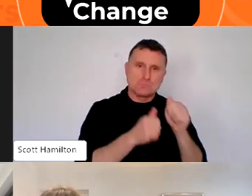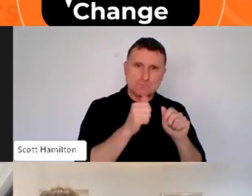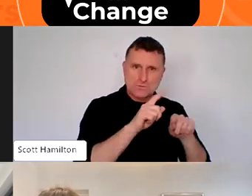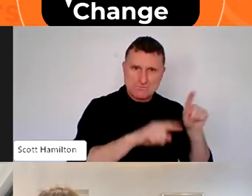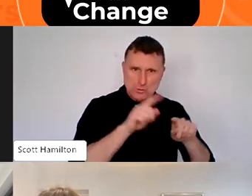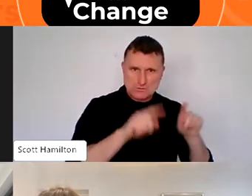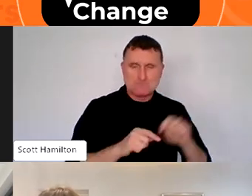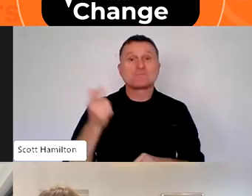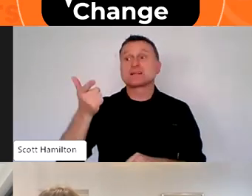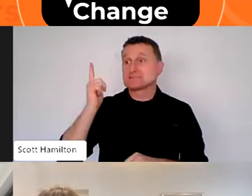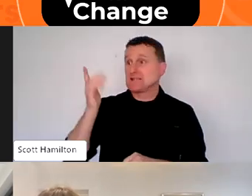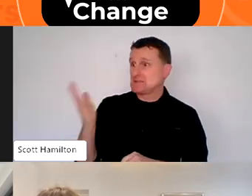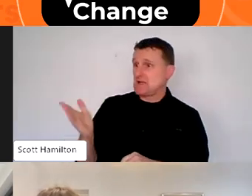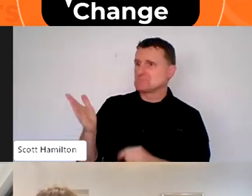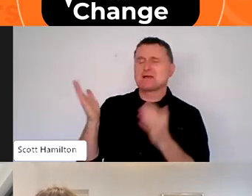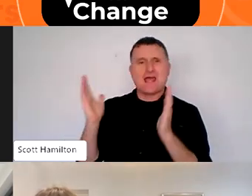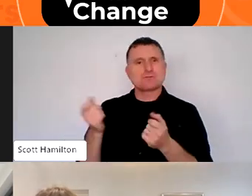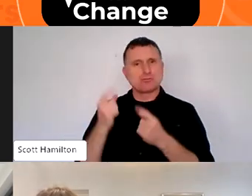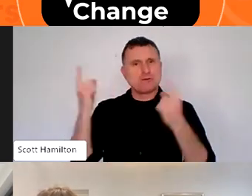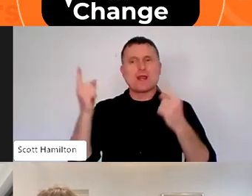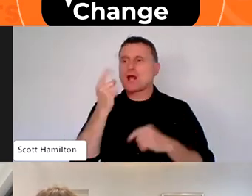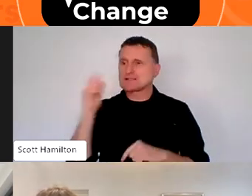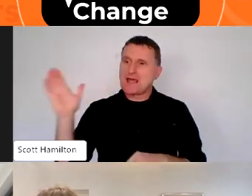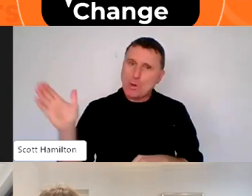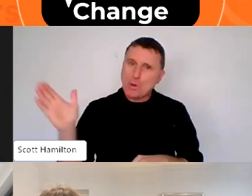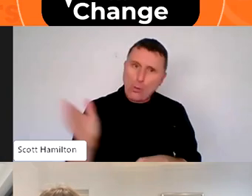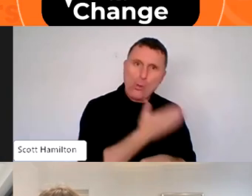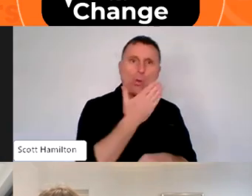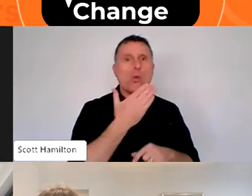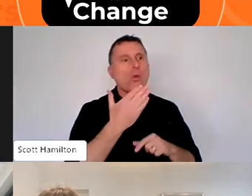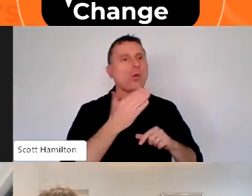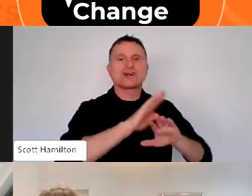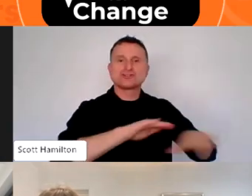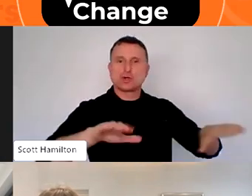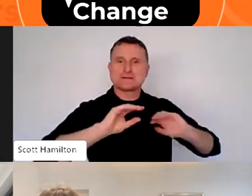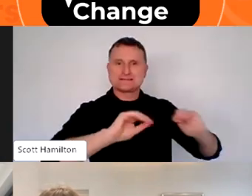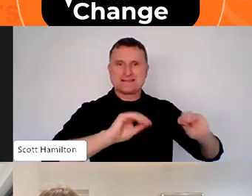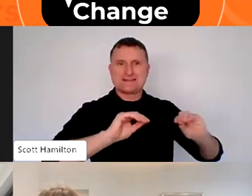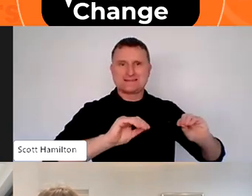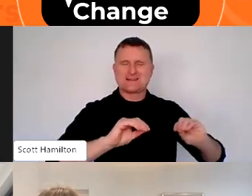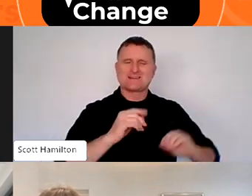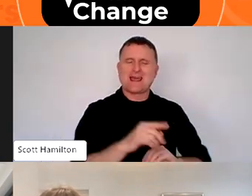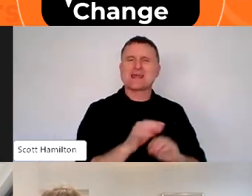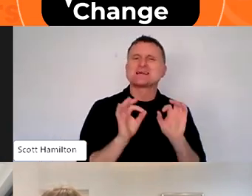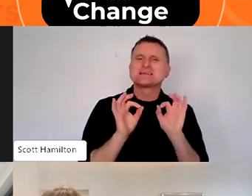all children. We really need to resist this idea that there is a thing called Special Education where we do different things to